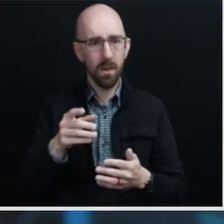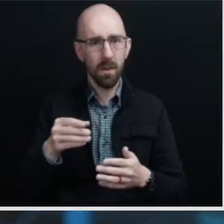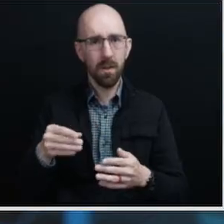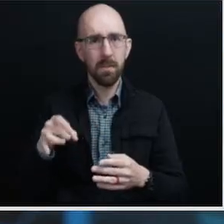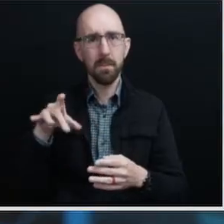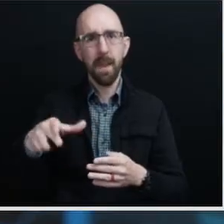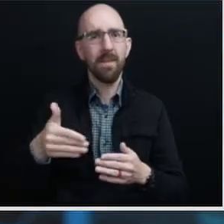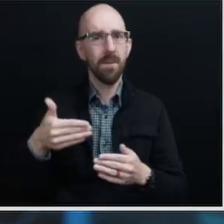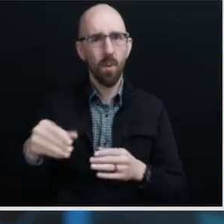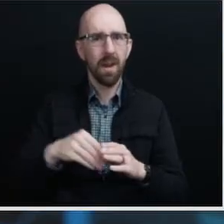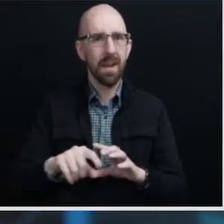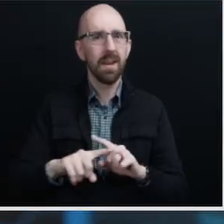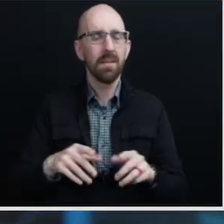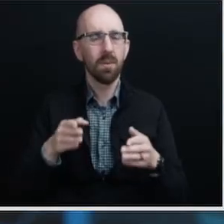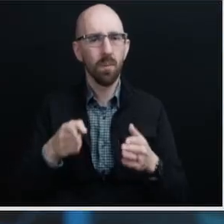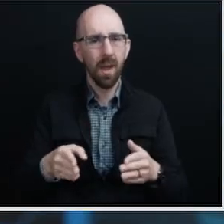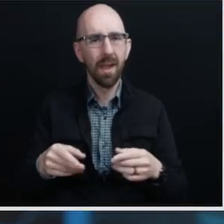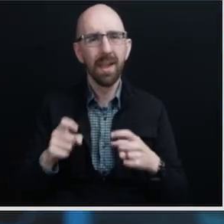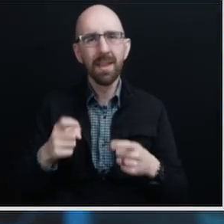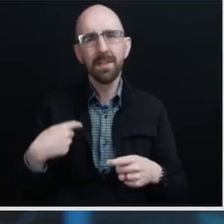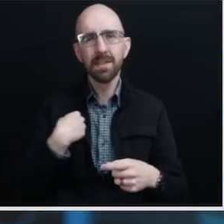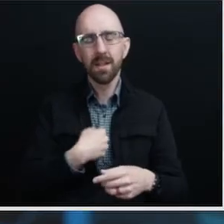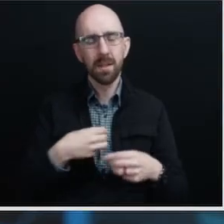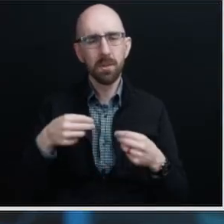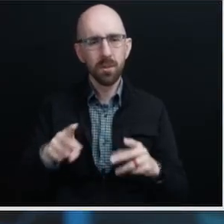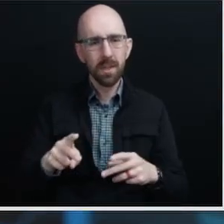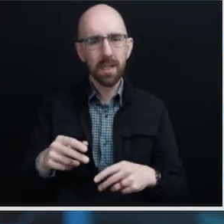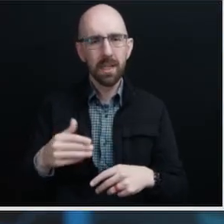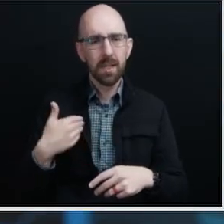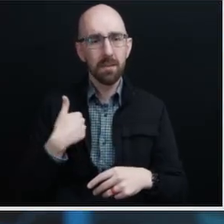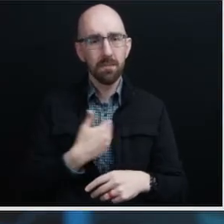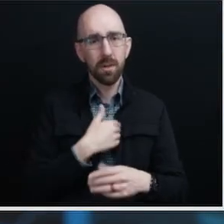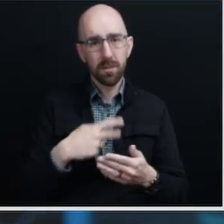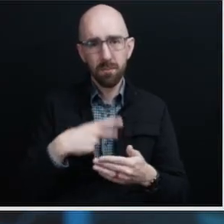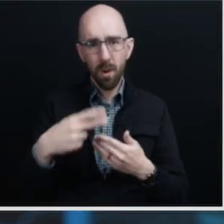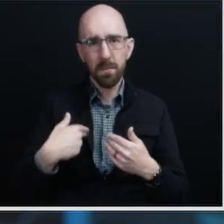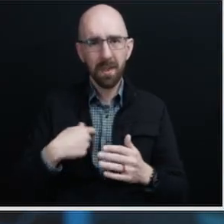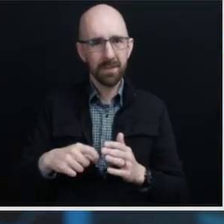Um it just gives us opportunities through the breast program. There's some key elements that